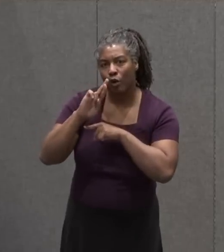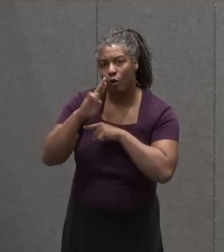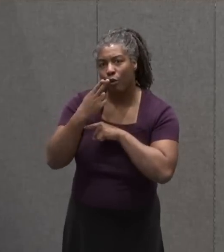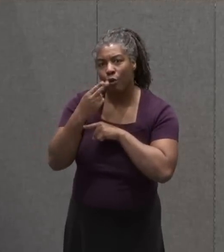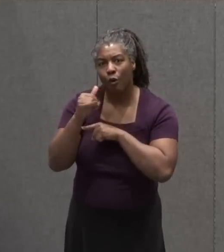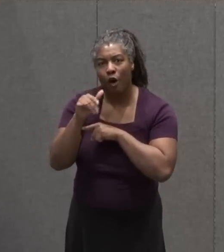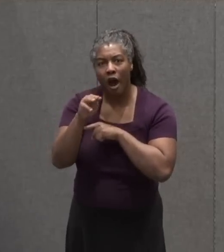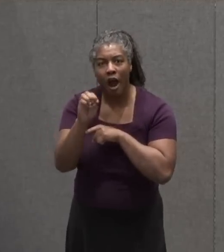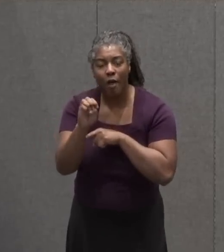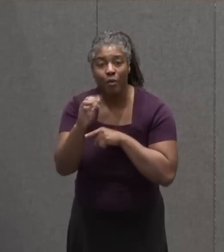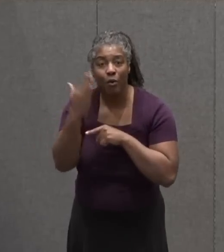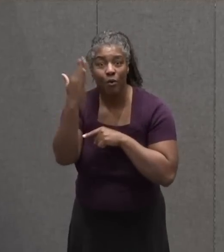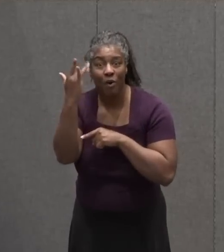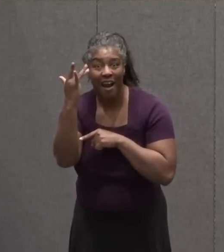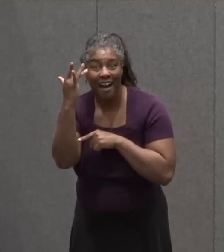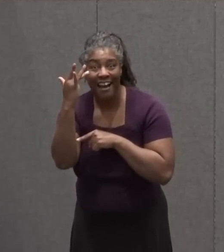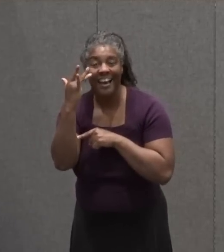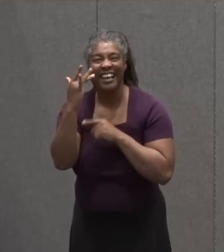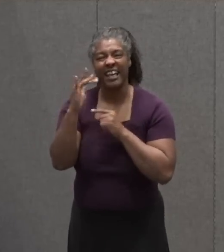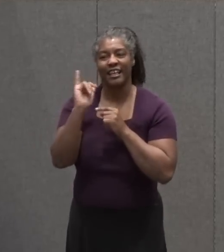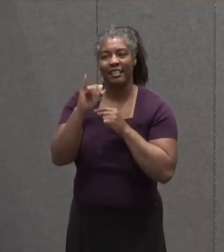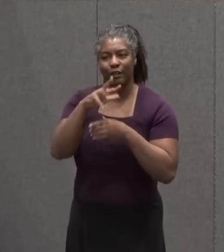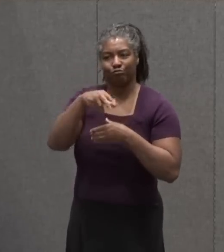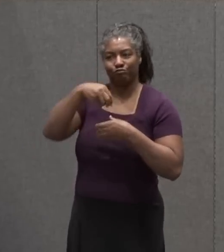language sounds and how we work with words.